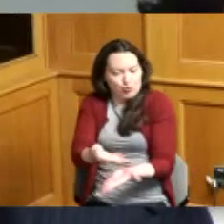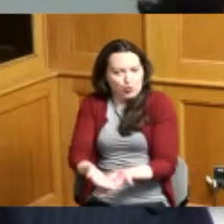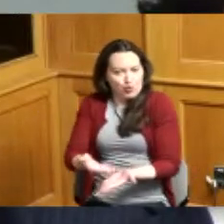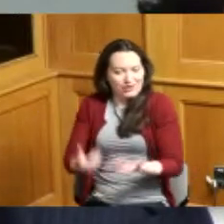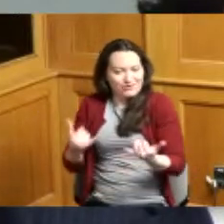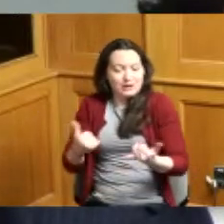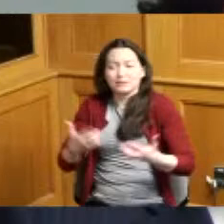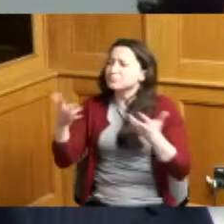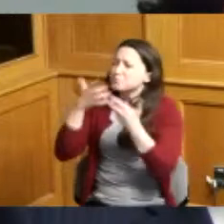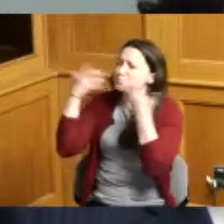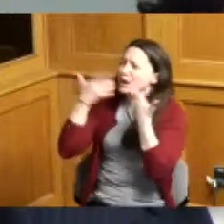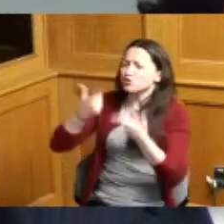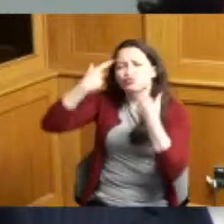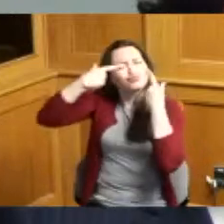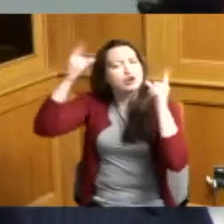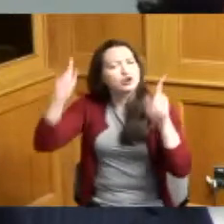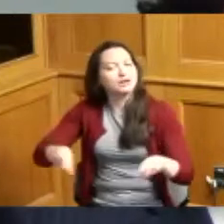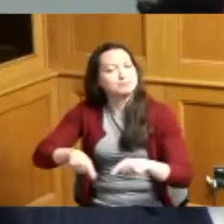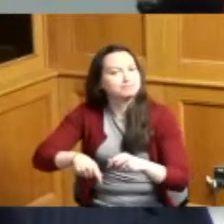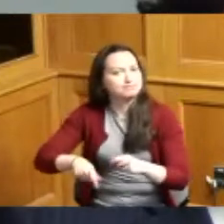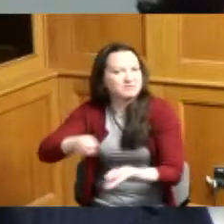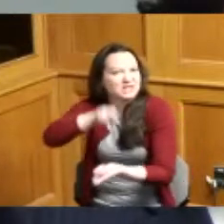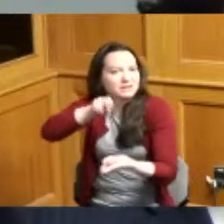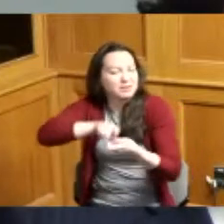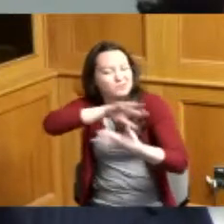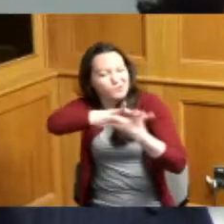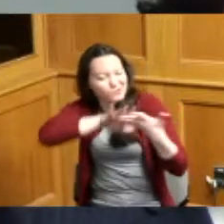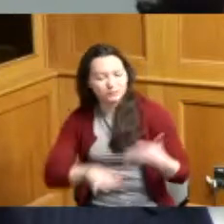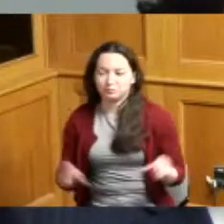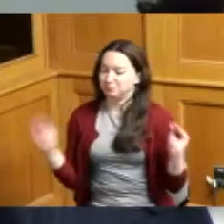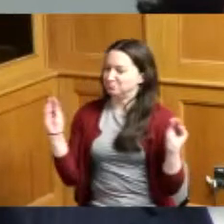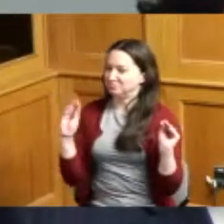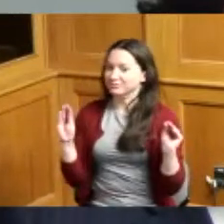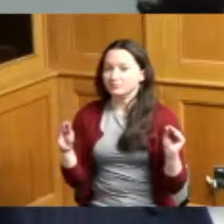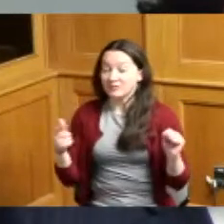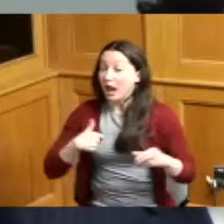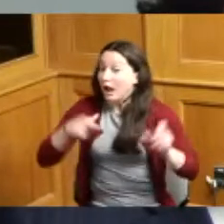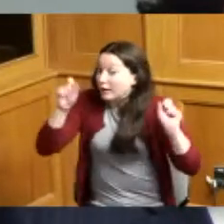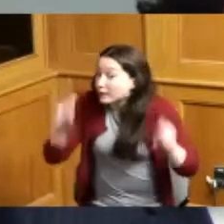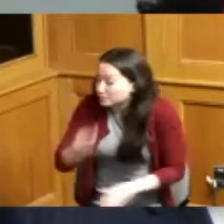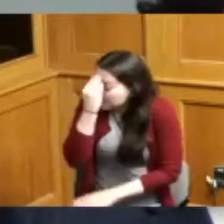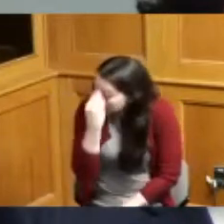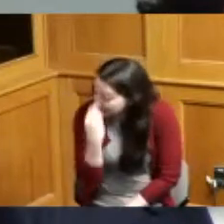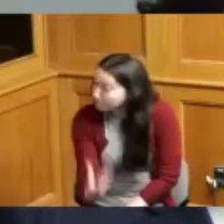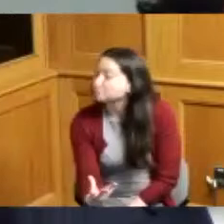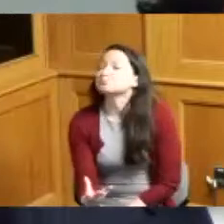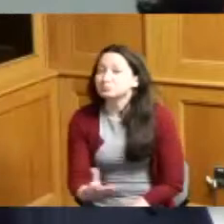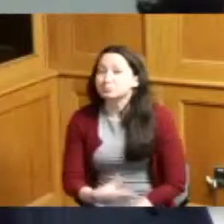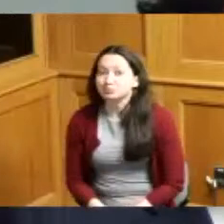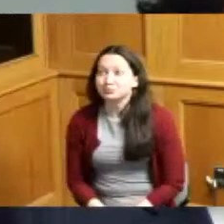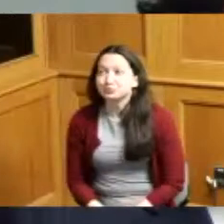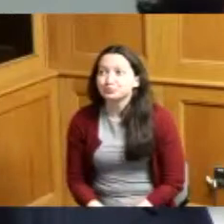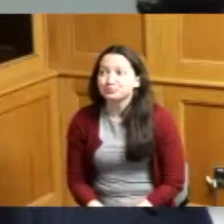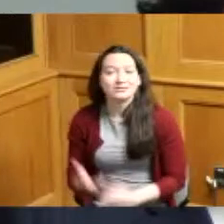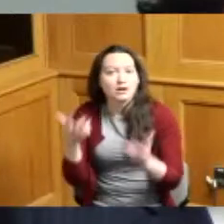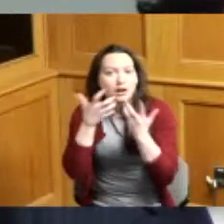the Bengals agree to x y or z on this that I can I can say however that uh the Bengals have been